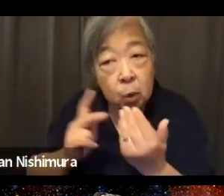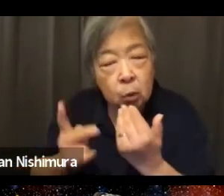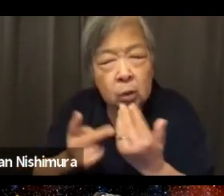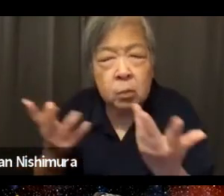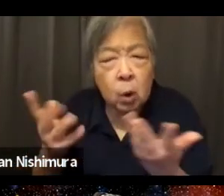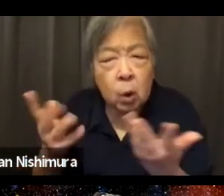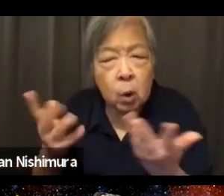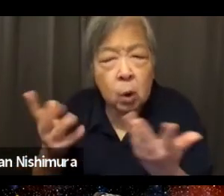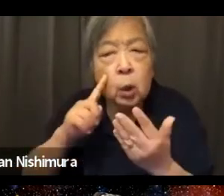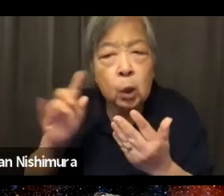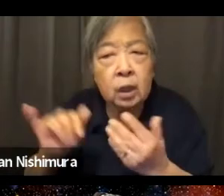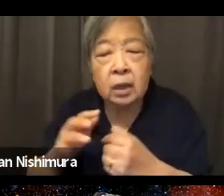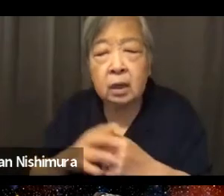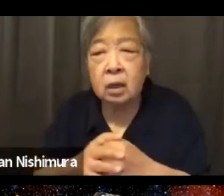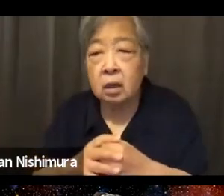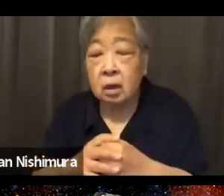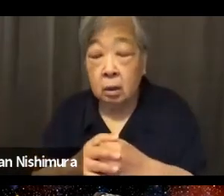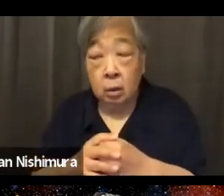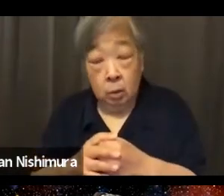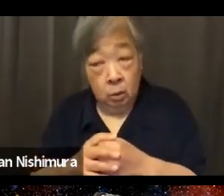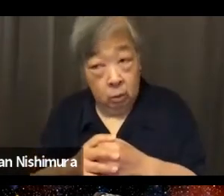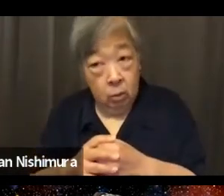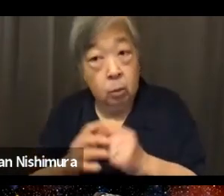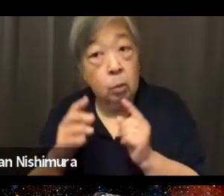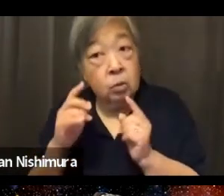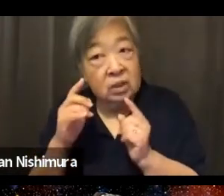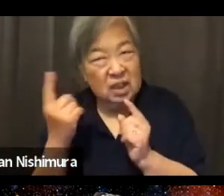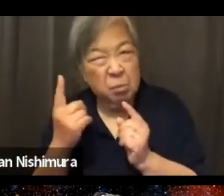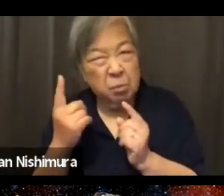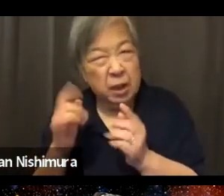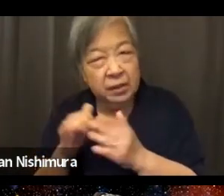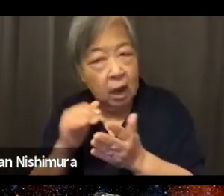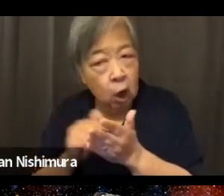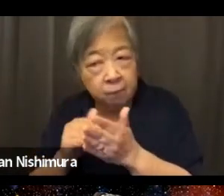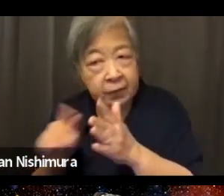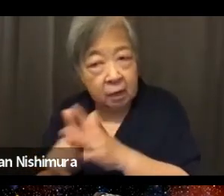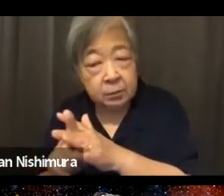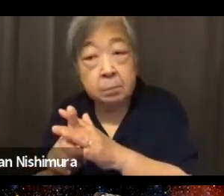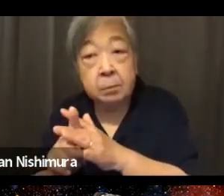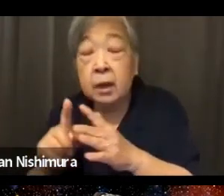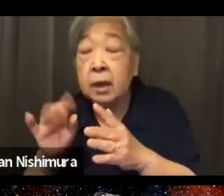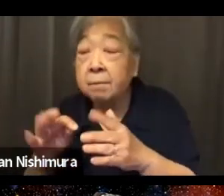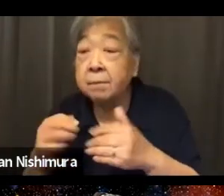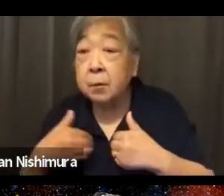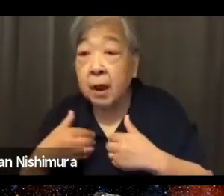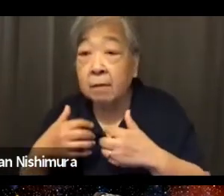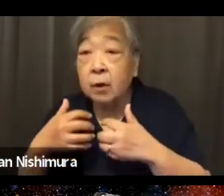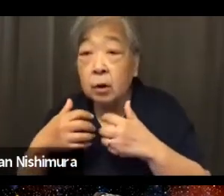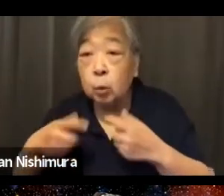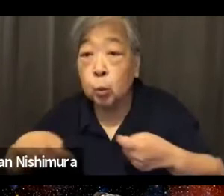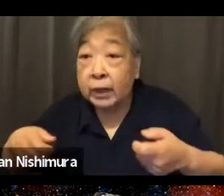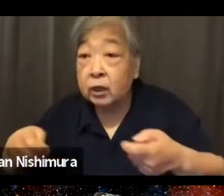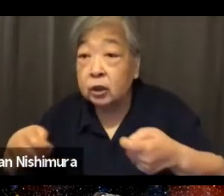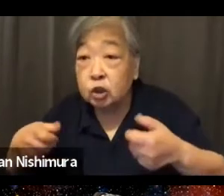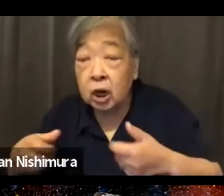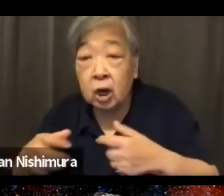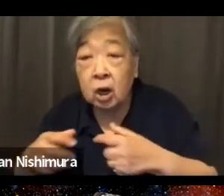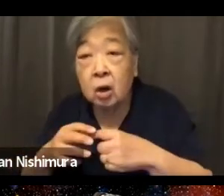The voltage requirements, I think that's really a thing that doesn't come up often. If you have a motorized scooter or motorized wheelchair and those have to be plugged in